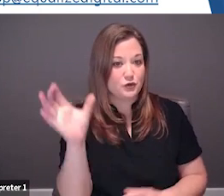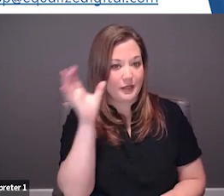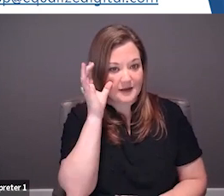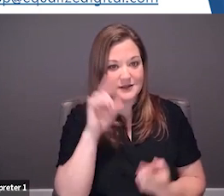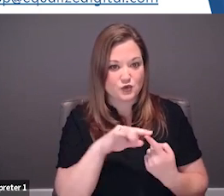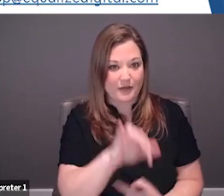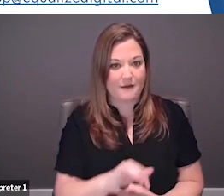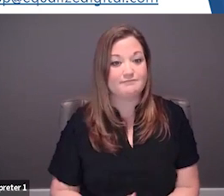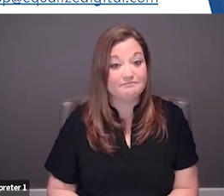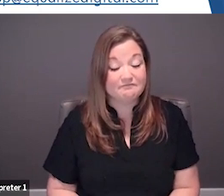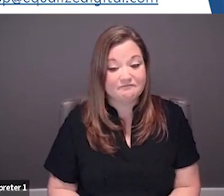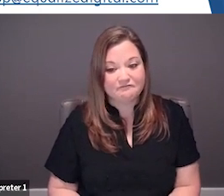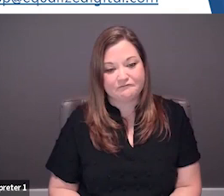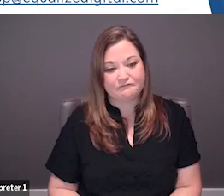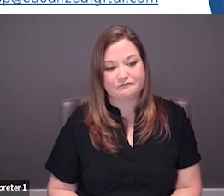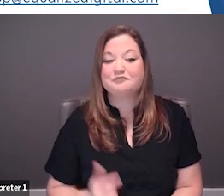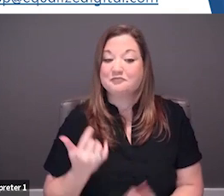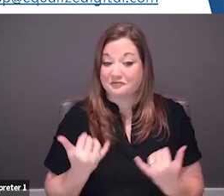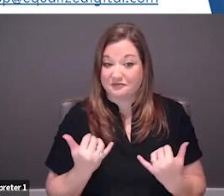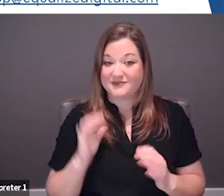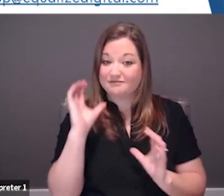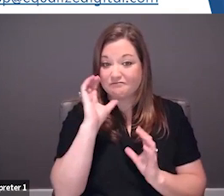We are seeking some additional sponsors for the meetup.